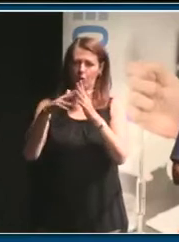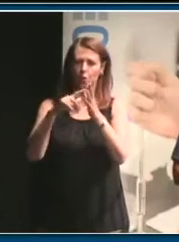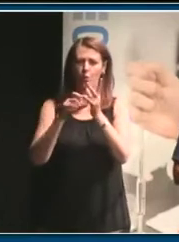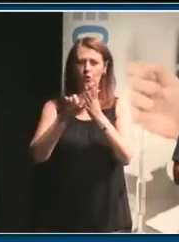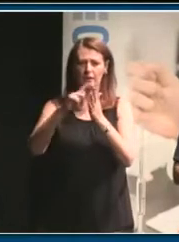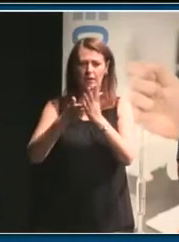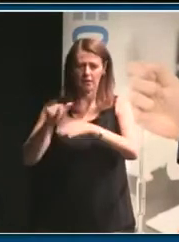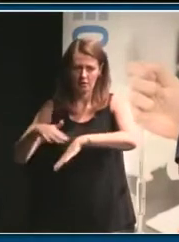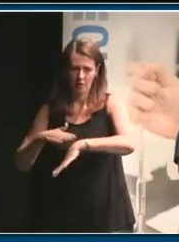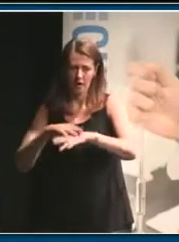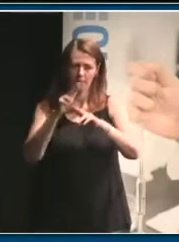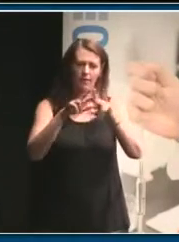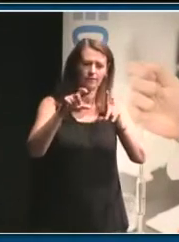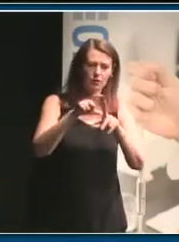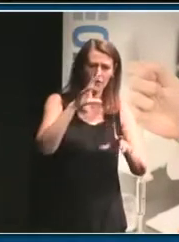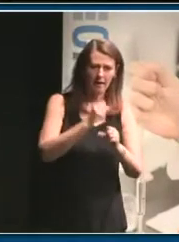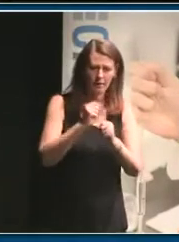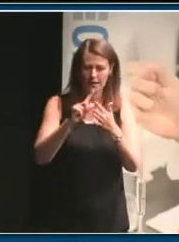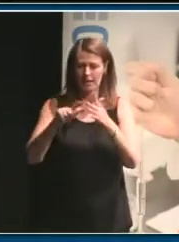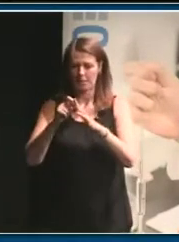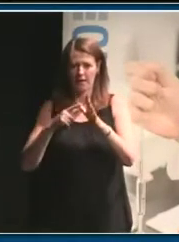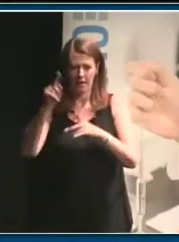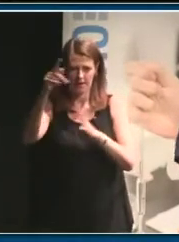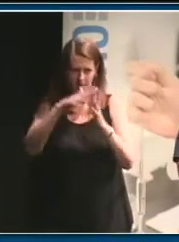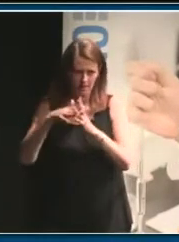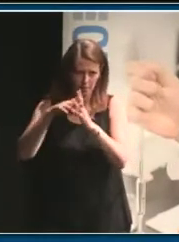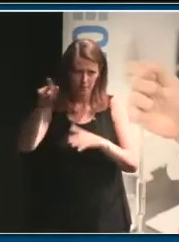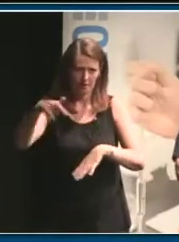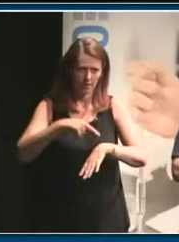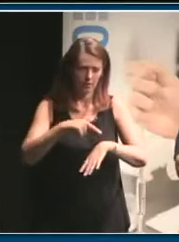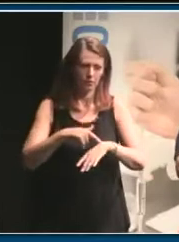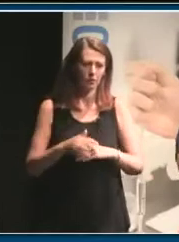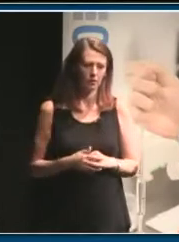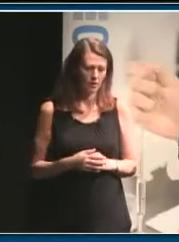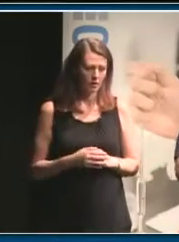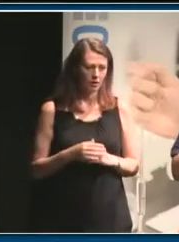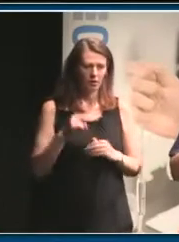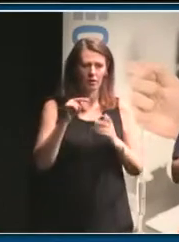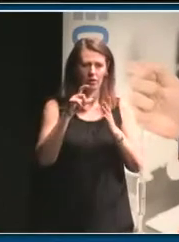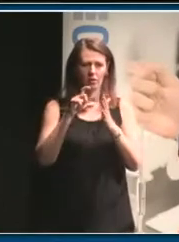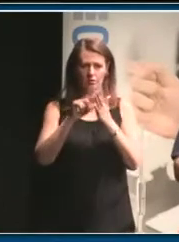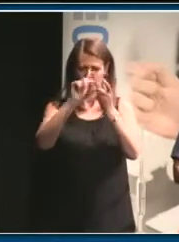federal government, the EPA during in the United States during their task reauthorization and what